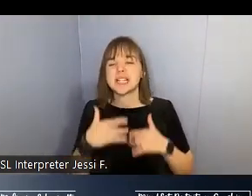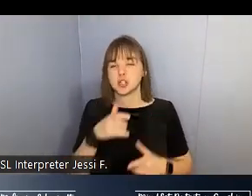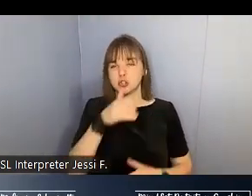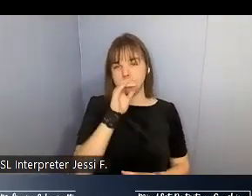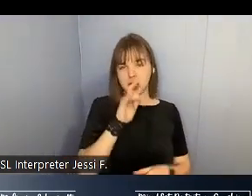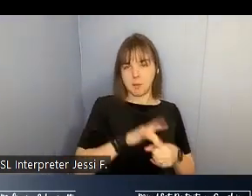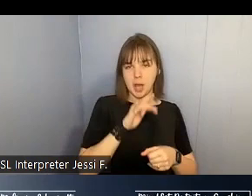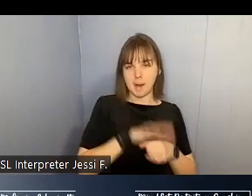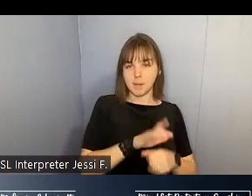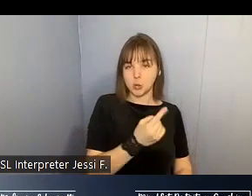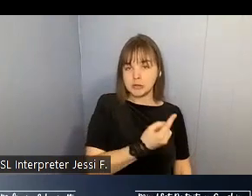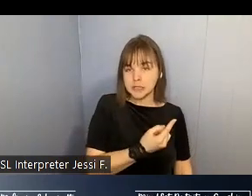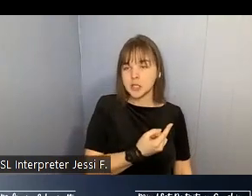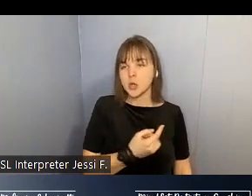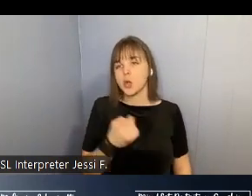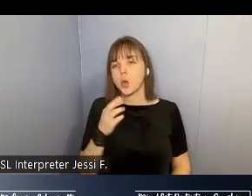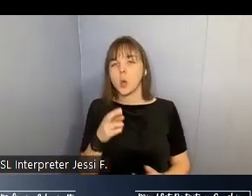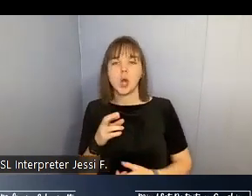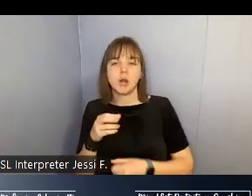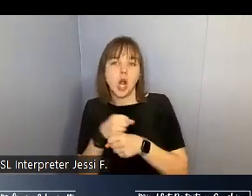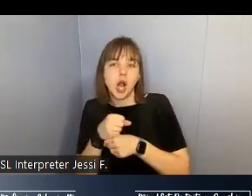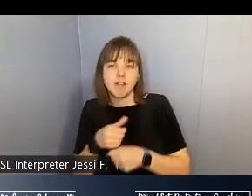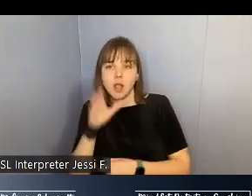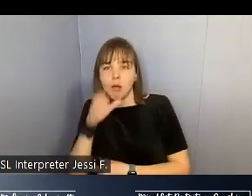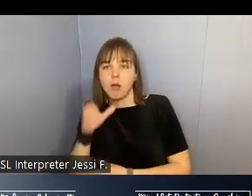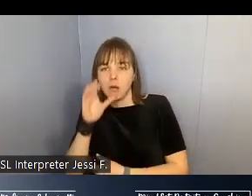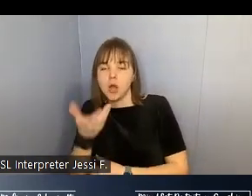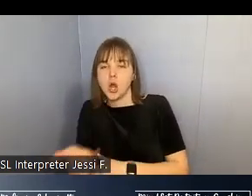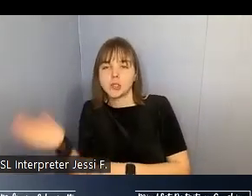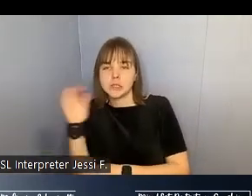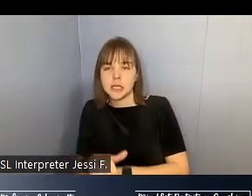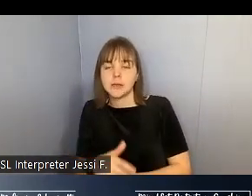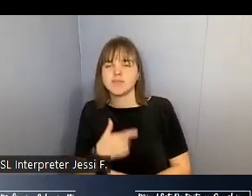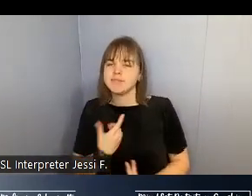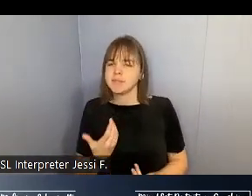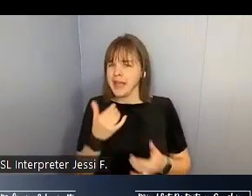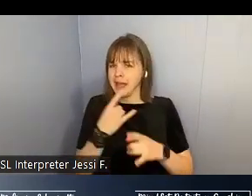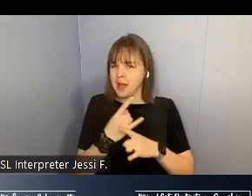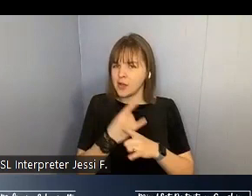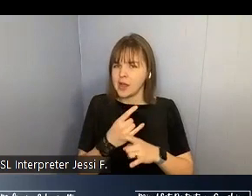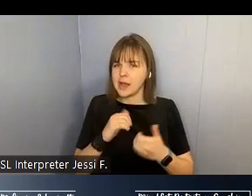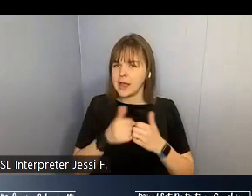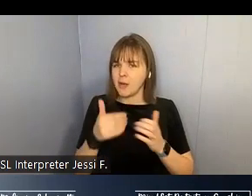Or are you just pounding coffee all day and all night? What about alcohol? How is that impacting some of the decisions and your goals?